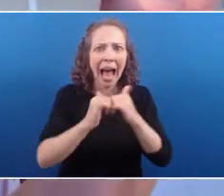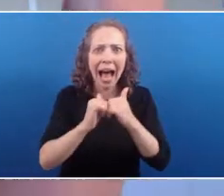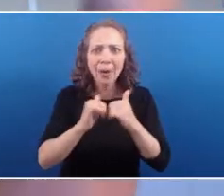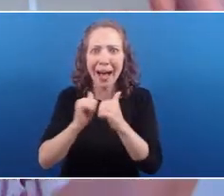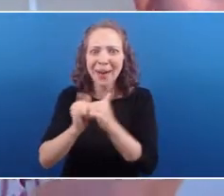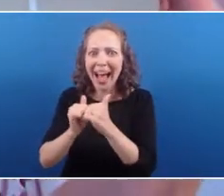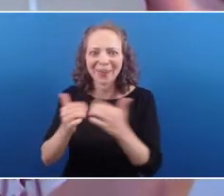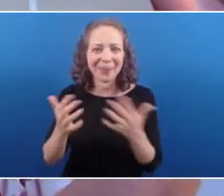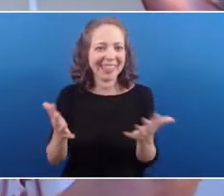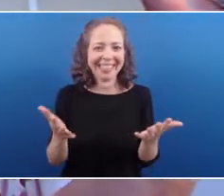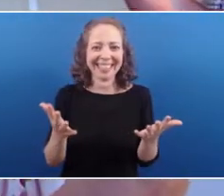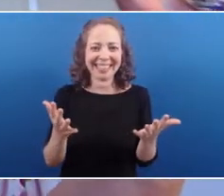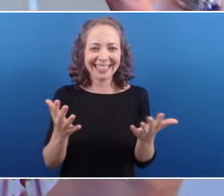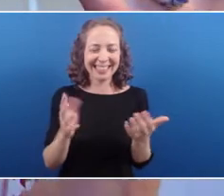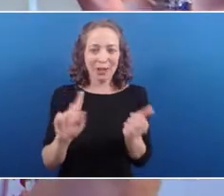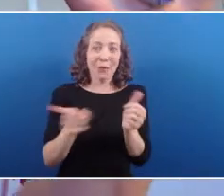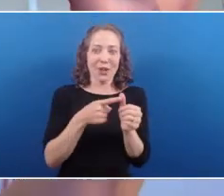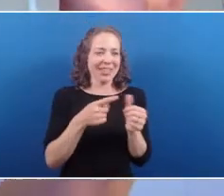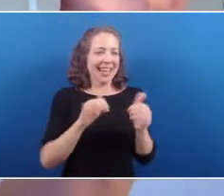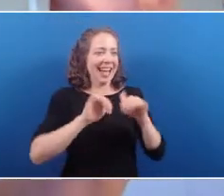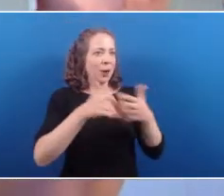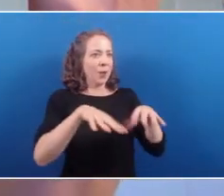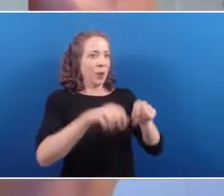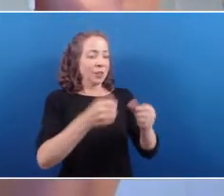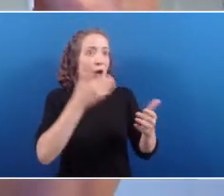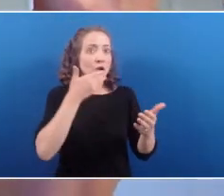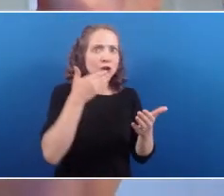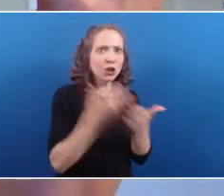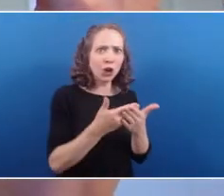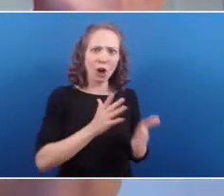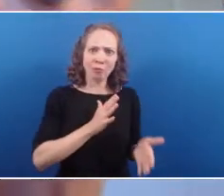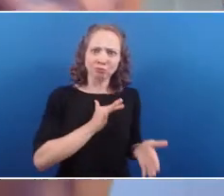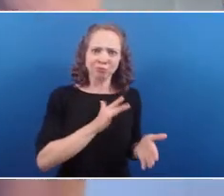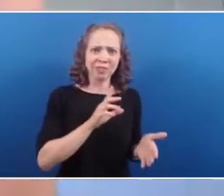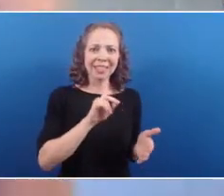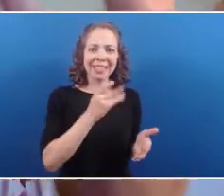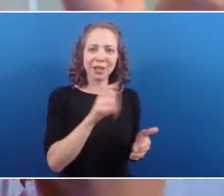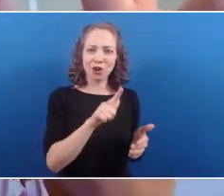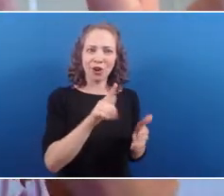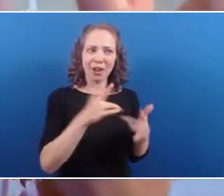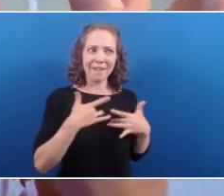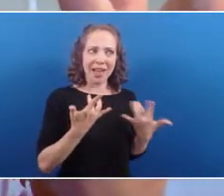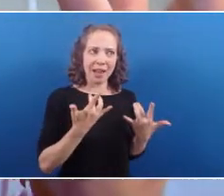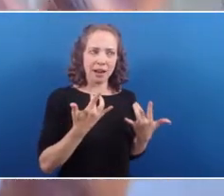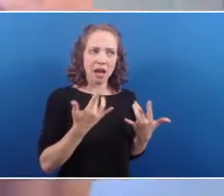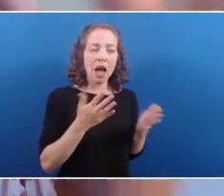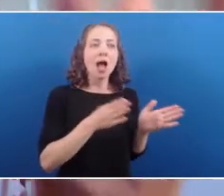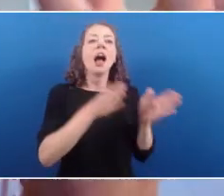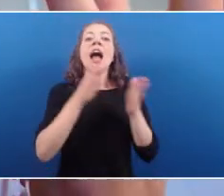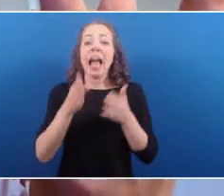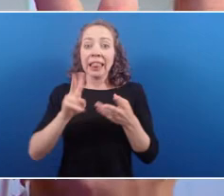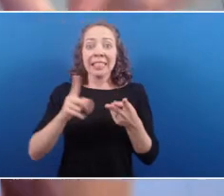How do we have great, you know, digital events? And I think, and then we go, oh man, we really have to have a great accessible event